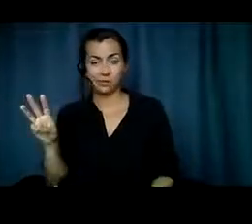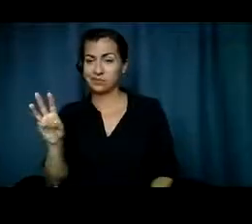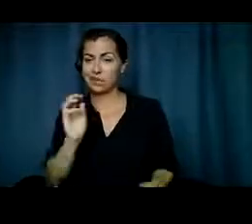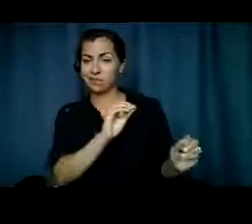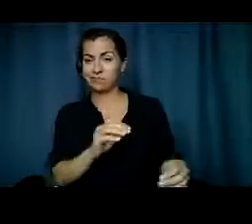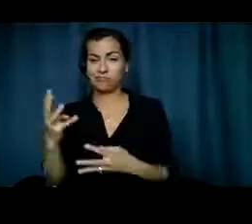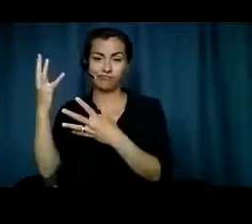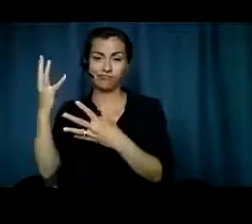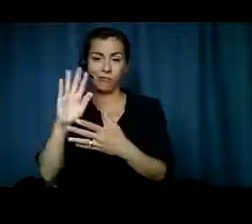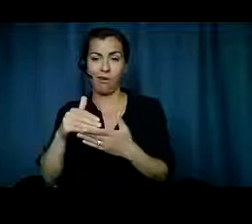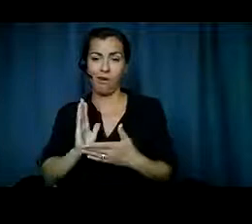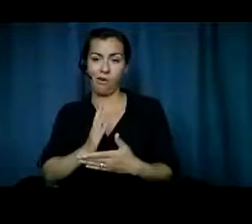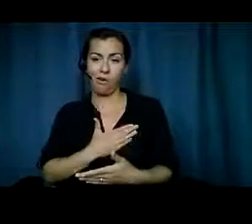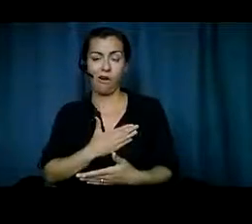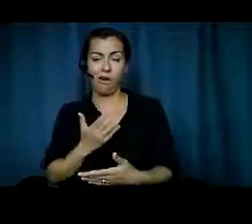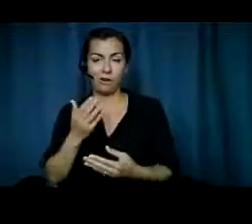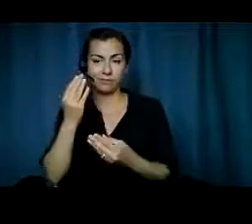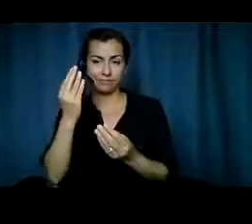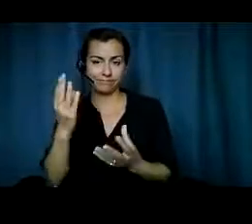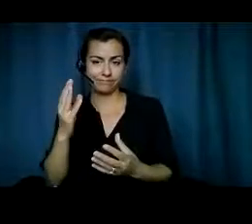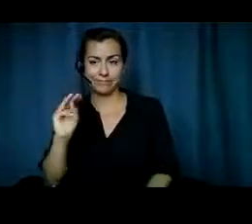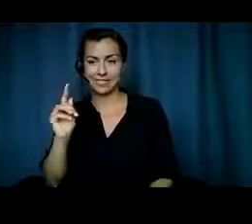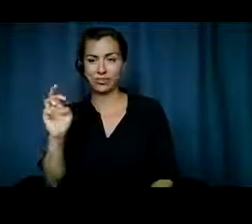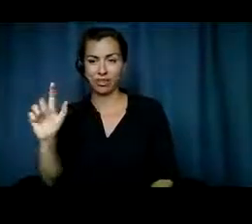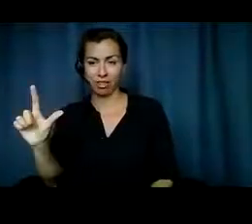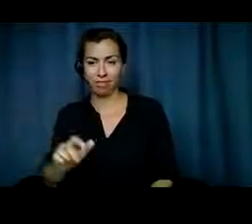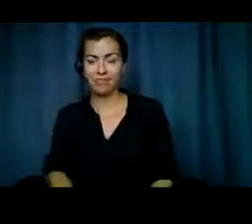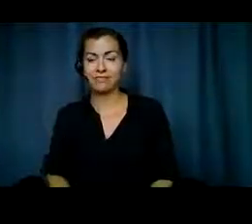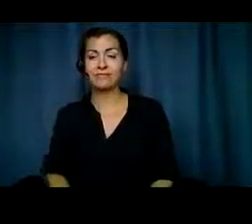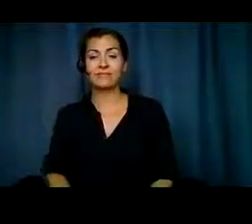by being an educated voter. For people with disabilities, the real life impact